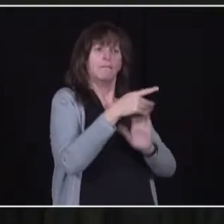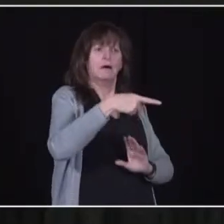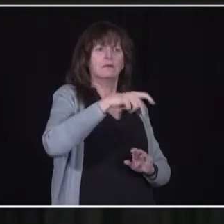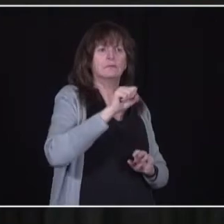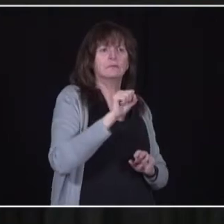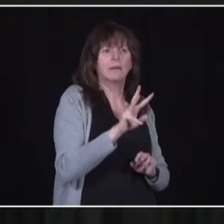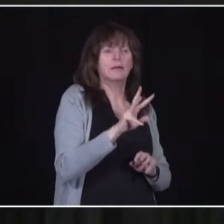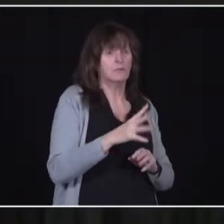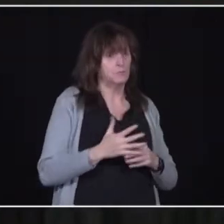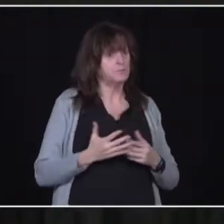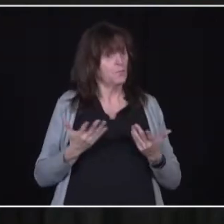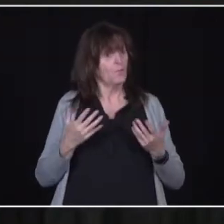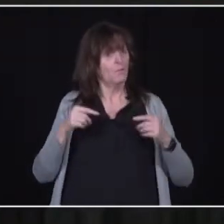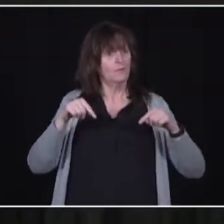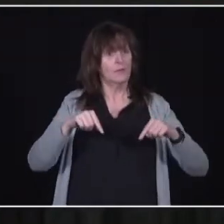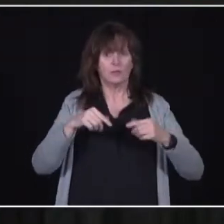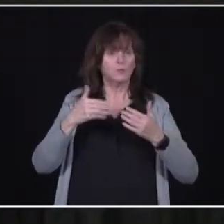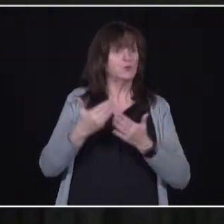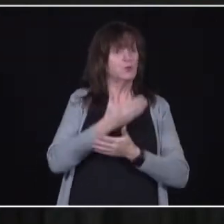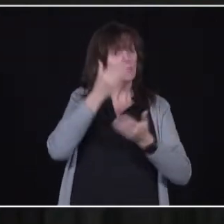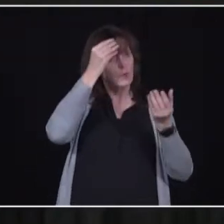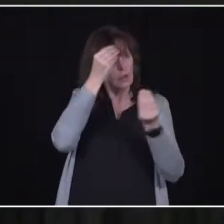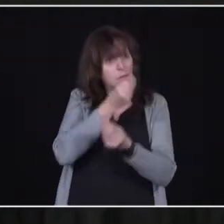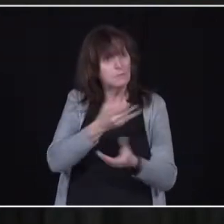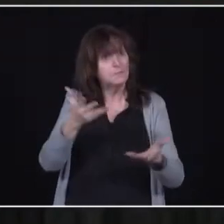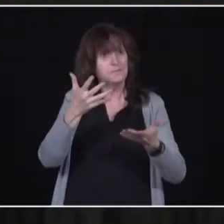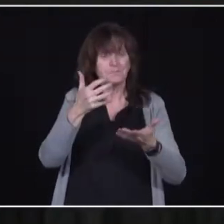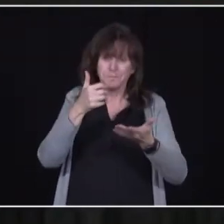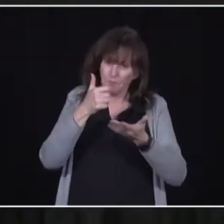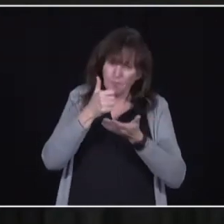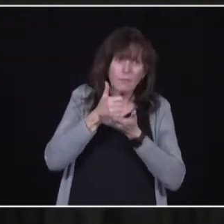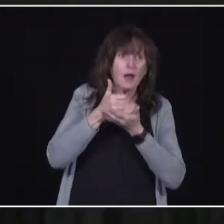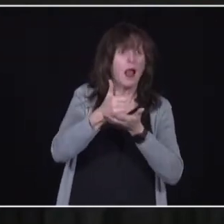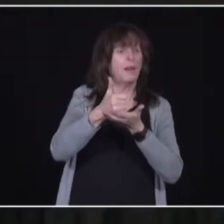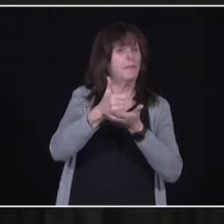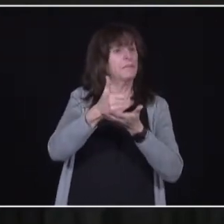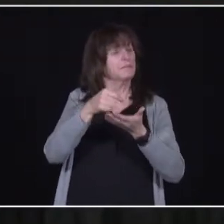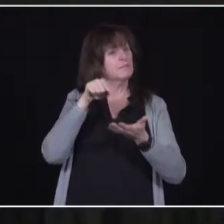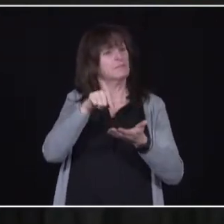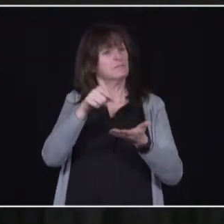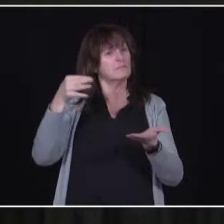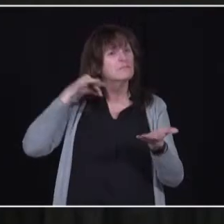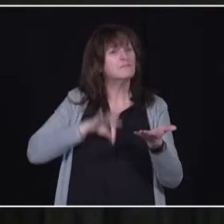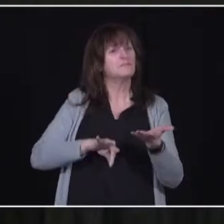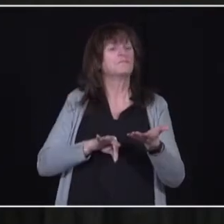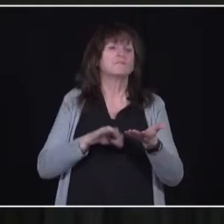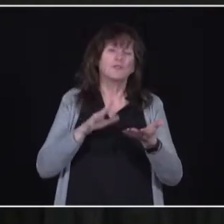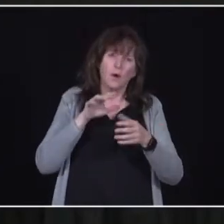and to achieve success, we will continue to work closely with ministries of health and long-term care